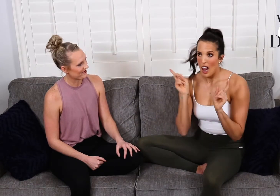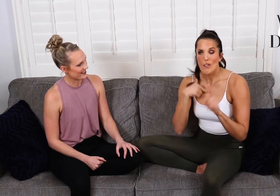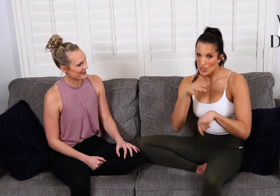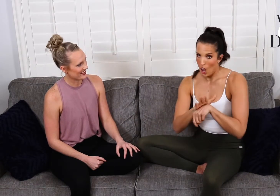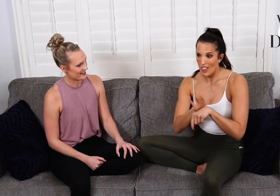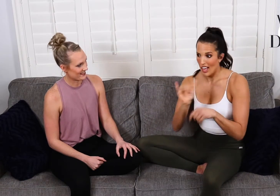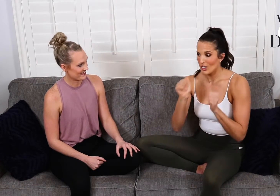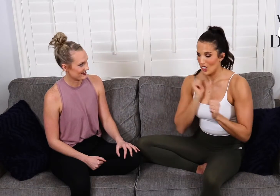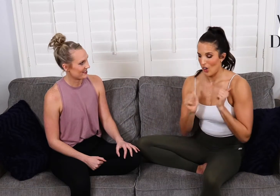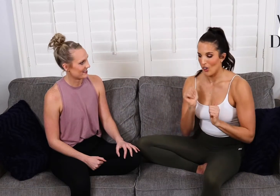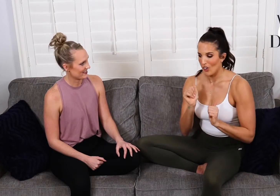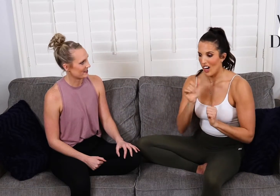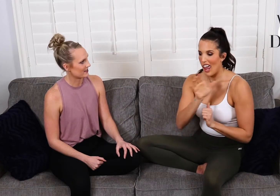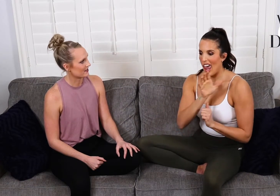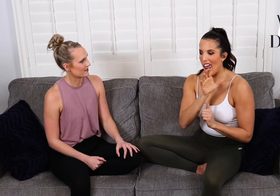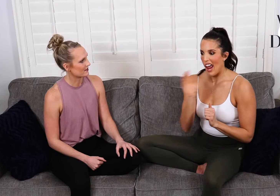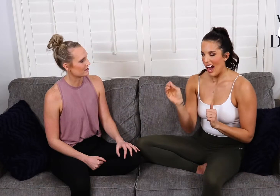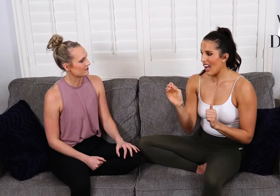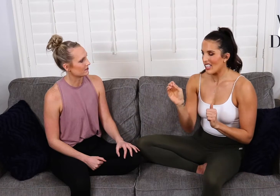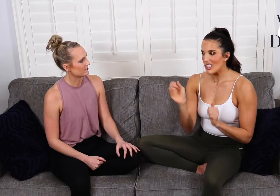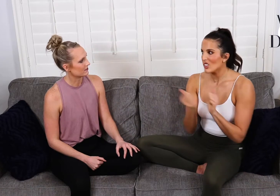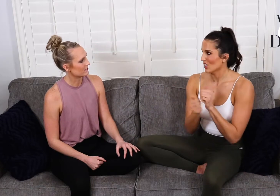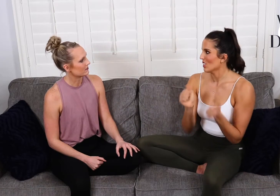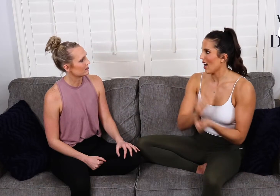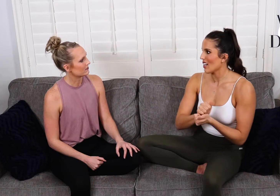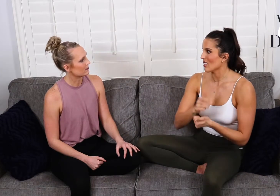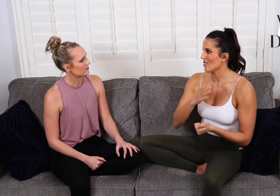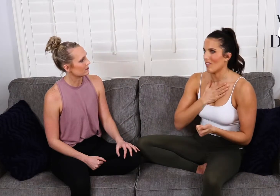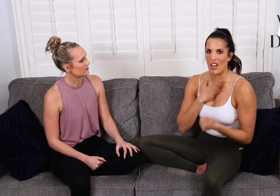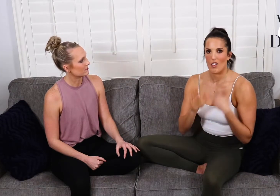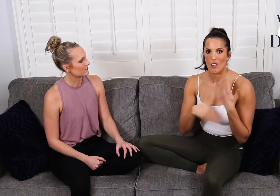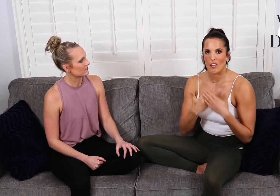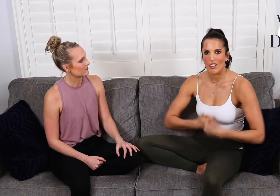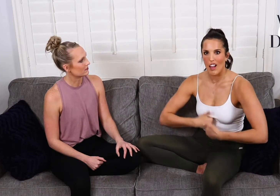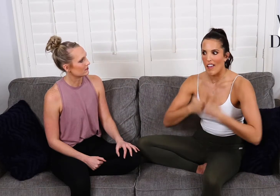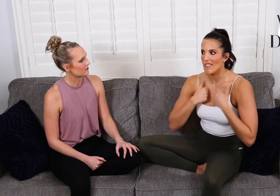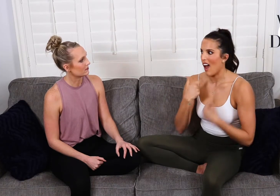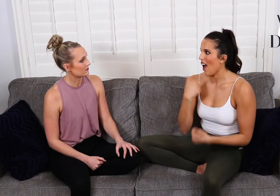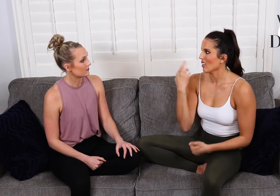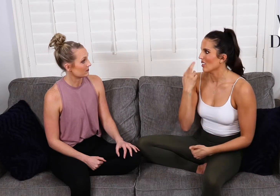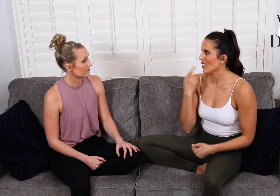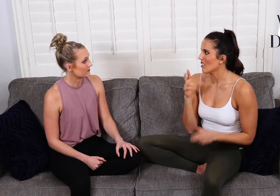I was on it. I promise. And it changed my whole life.